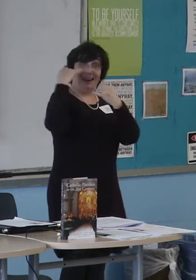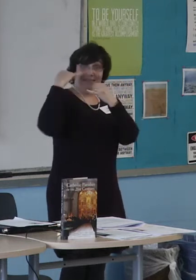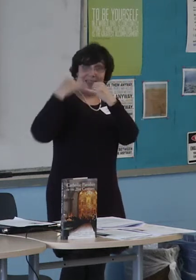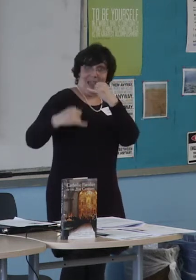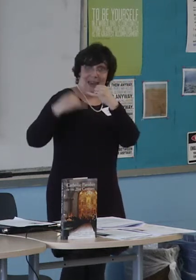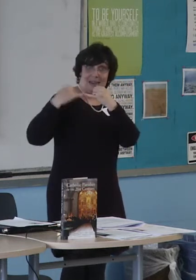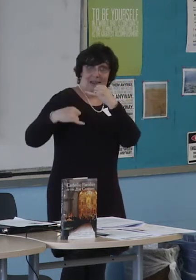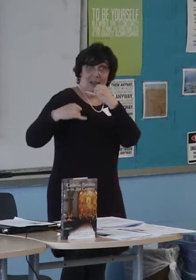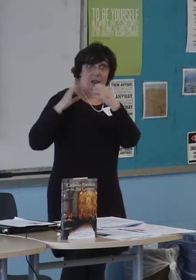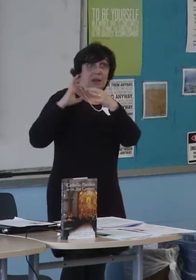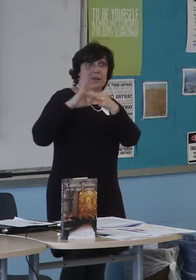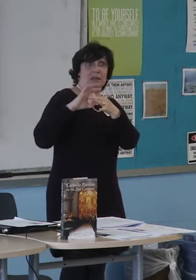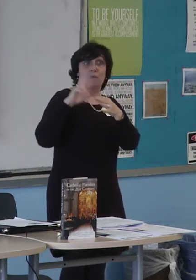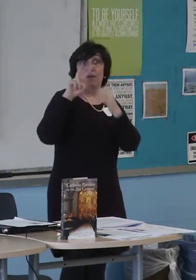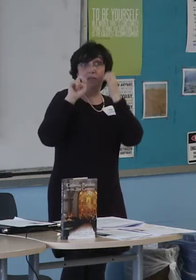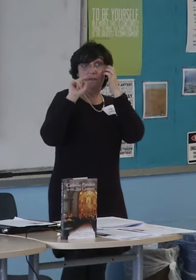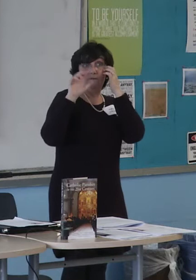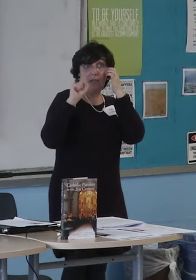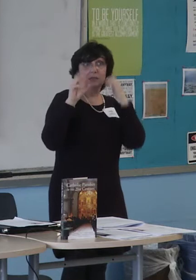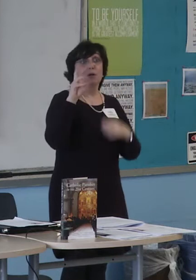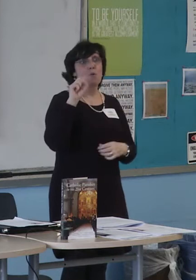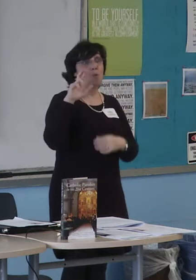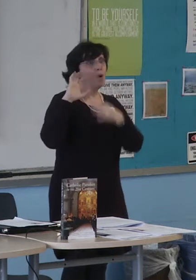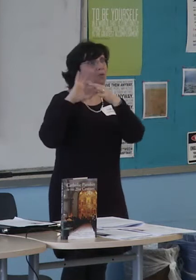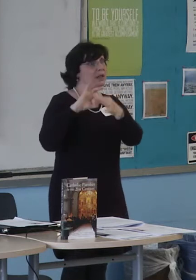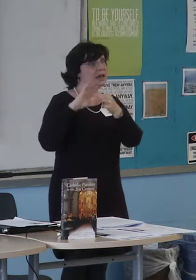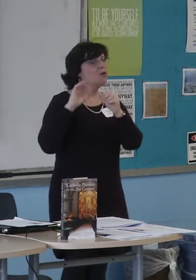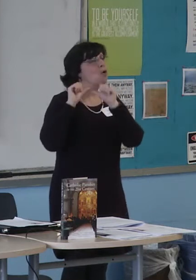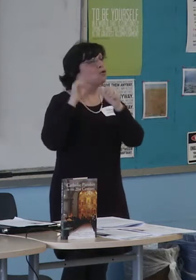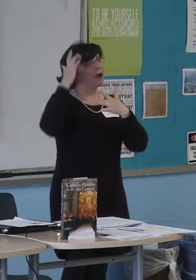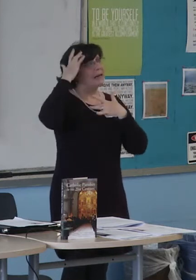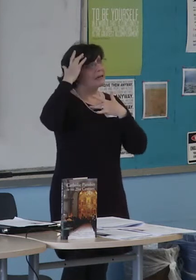veterans, with war related injury illness, or chronic illness are the areas that